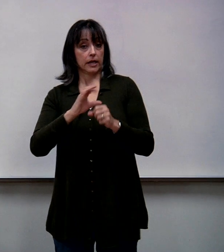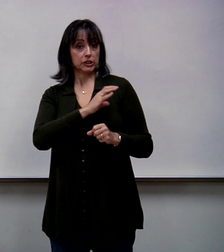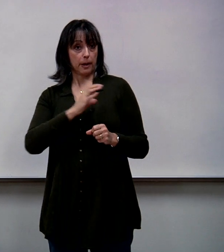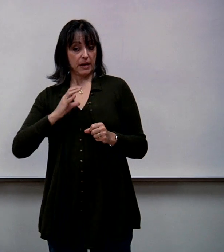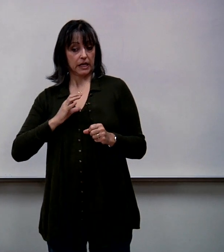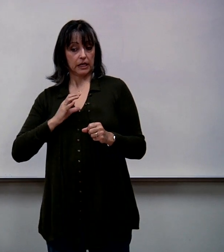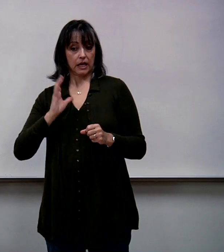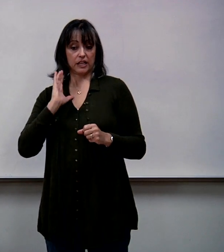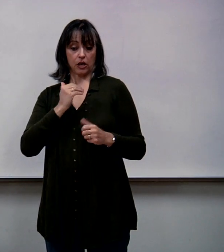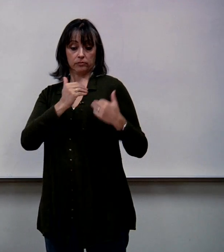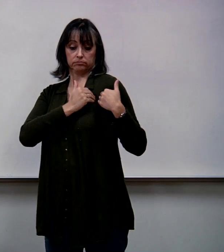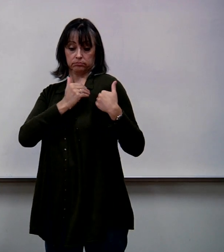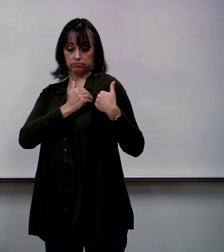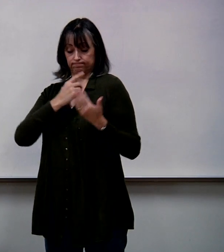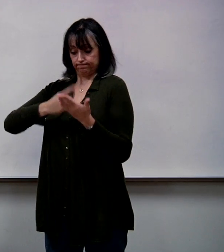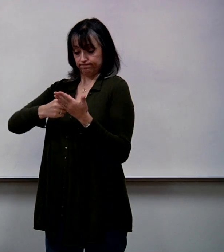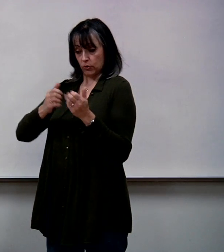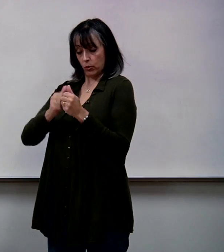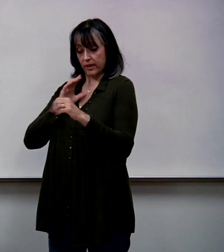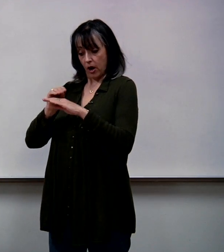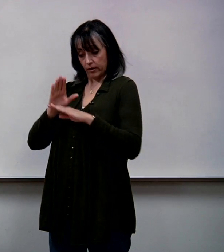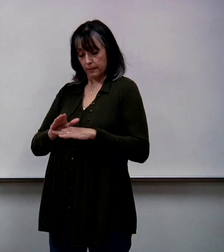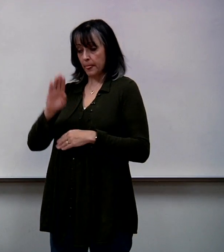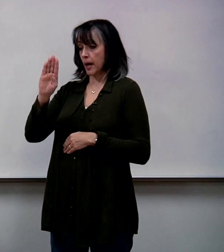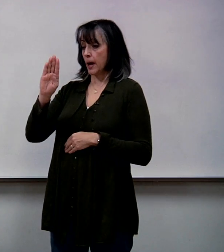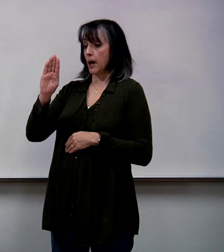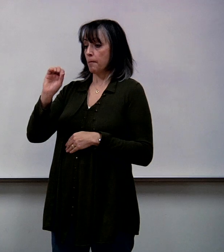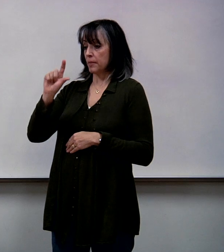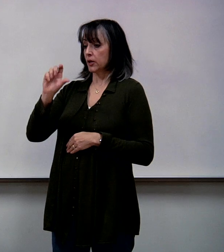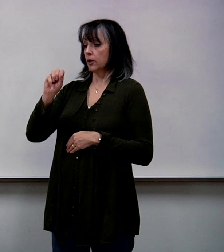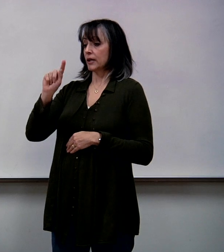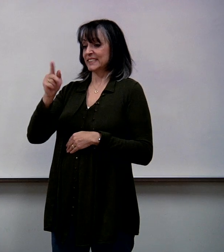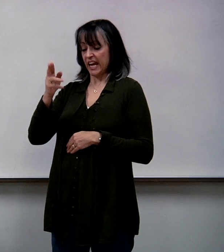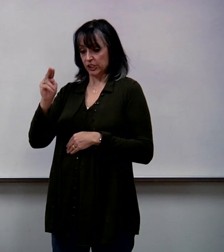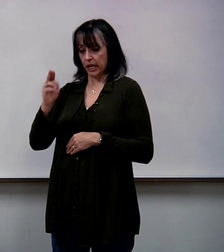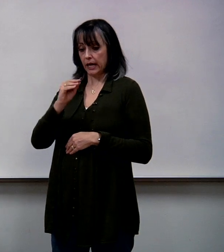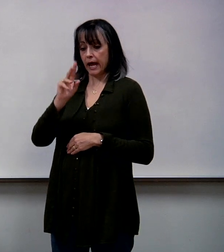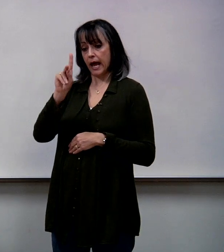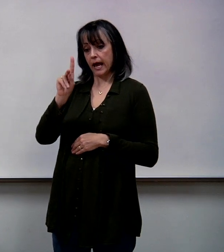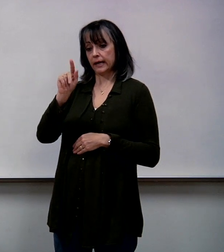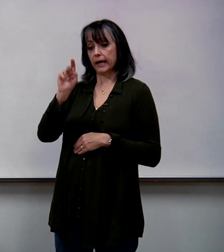in consultation with our advisors, Bill St. Jean and Kate Blackburn to make a decision about